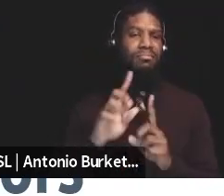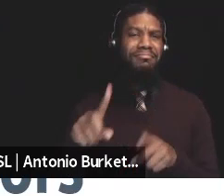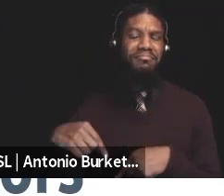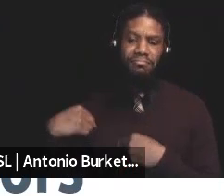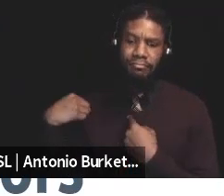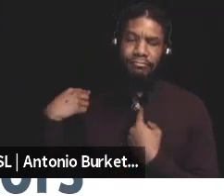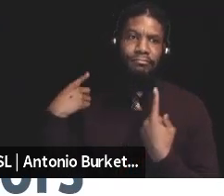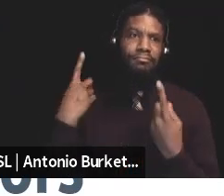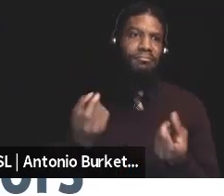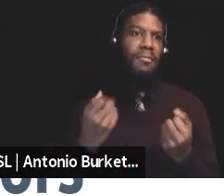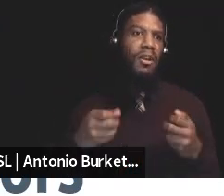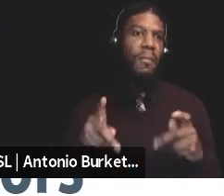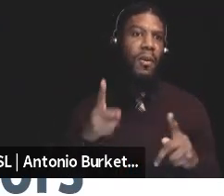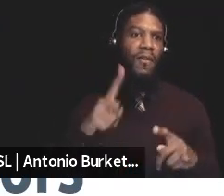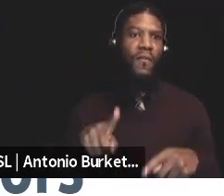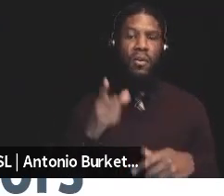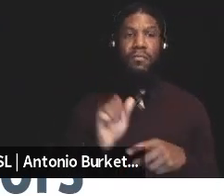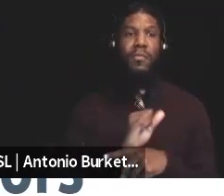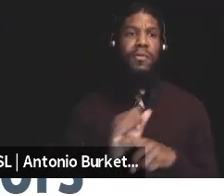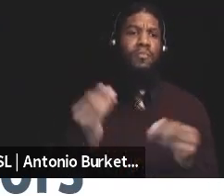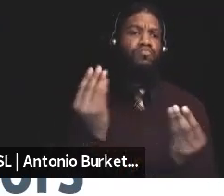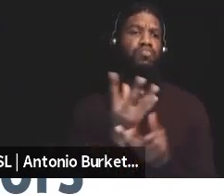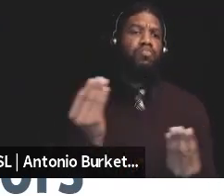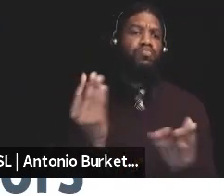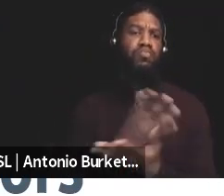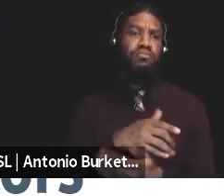our instructors to share practices, get to know each other, and share interests. Many of these